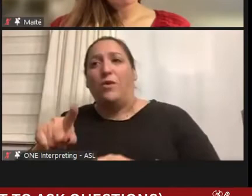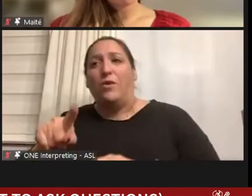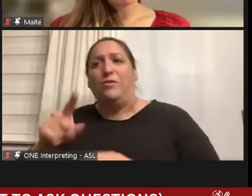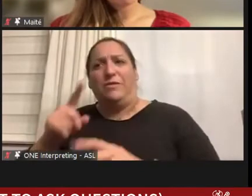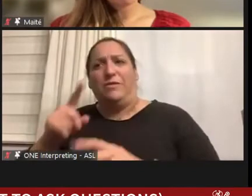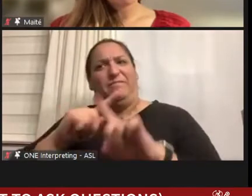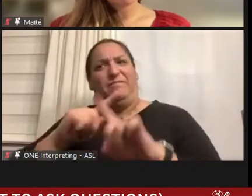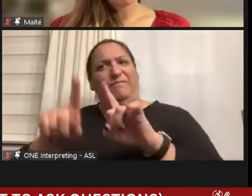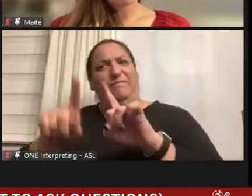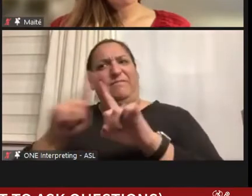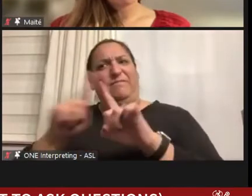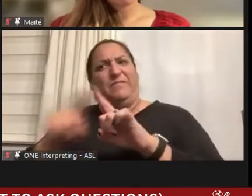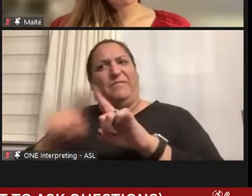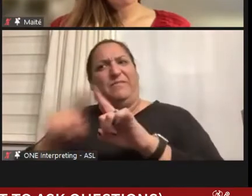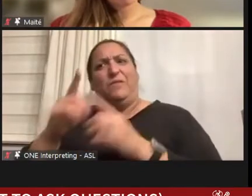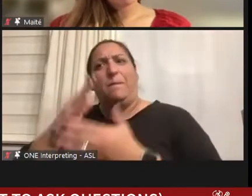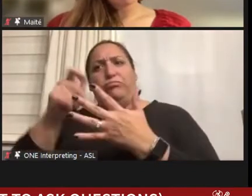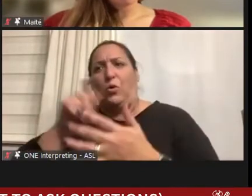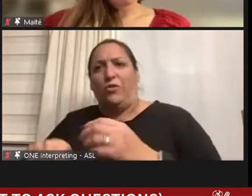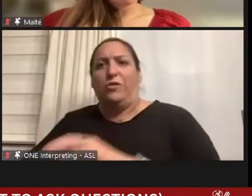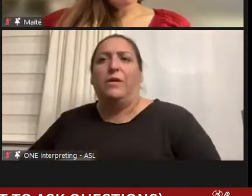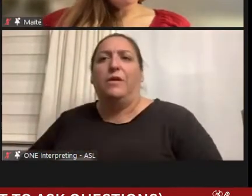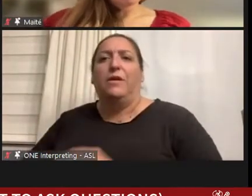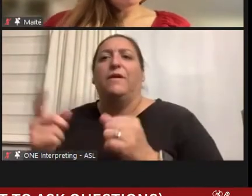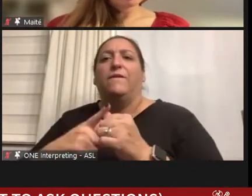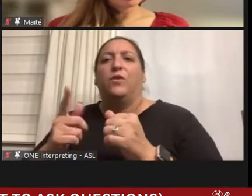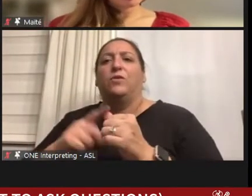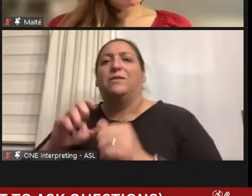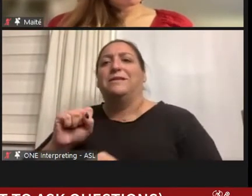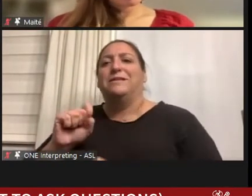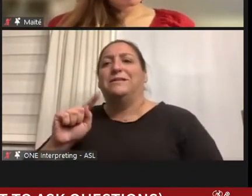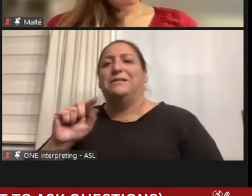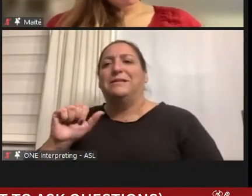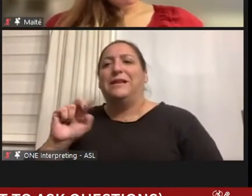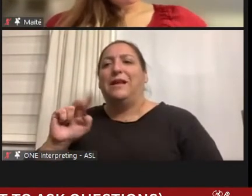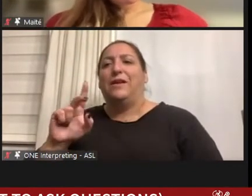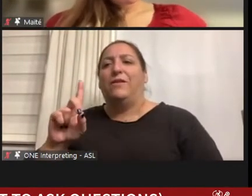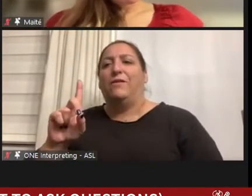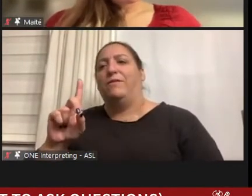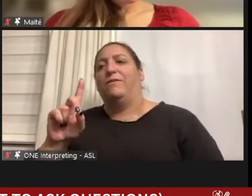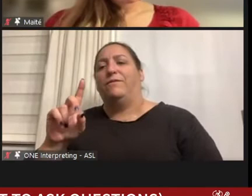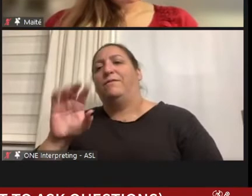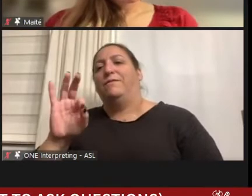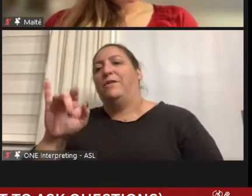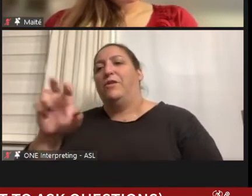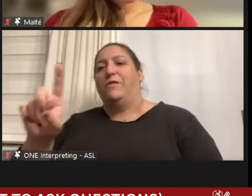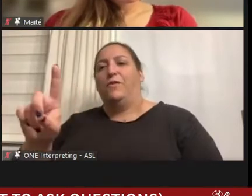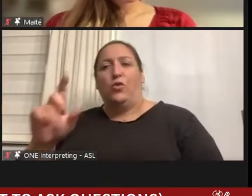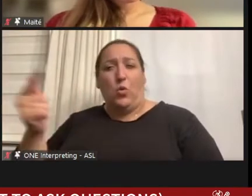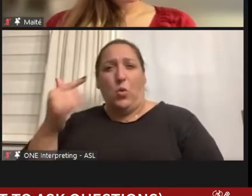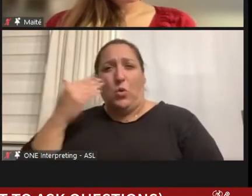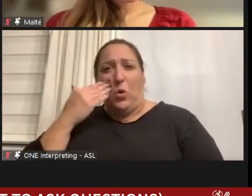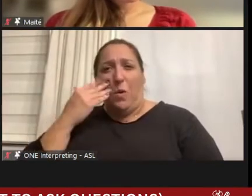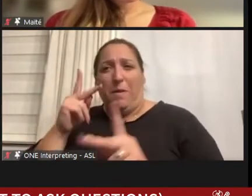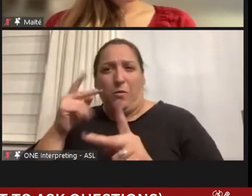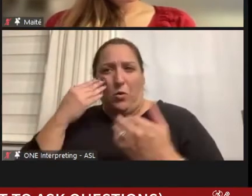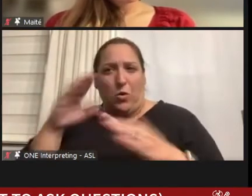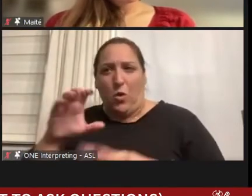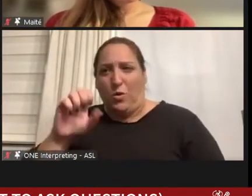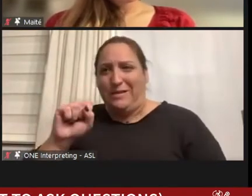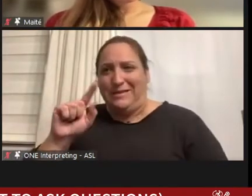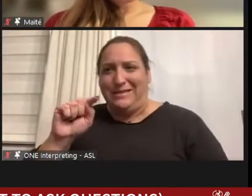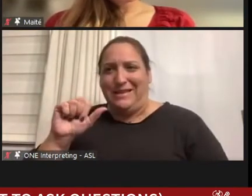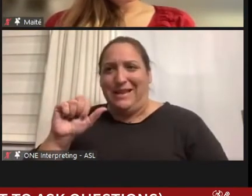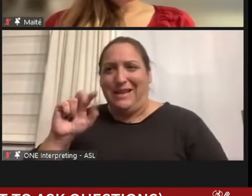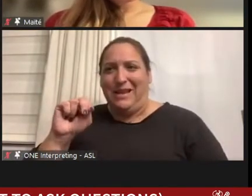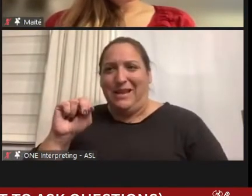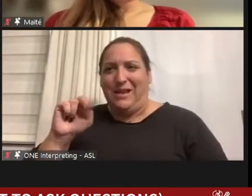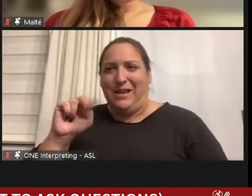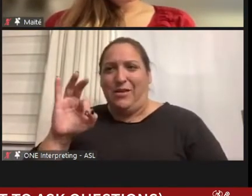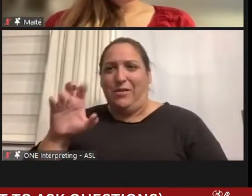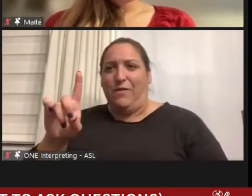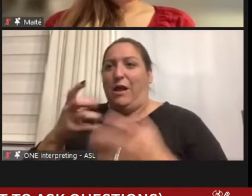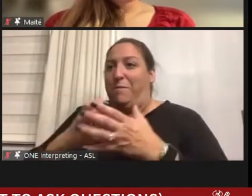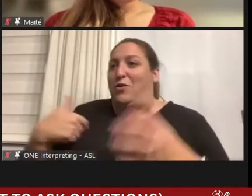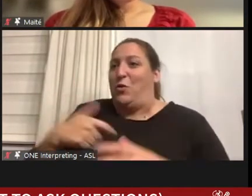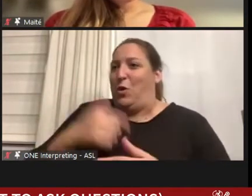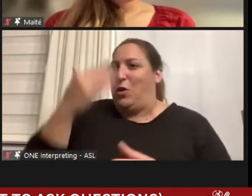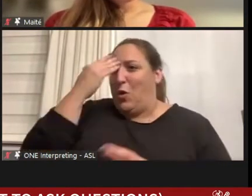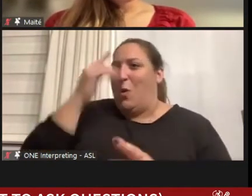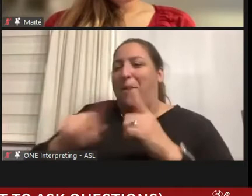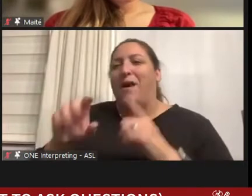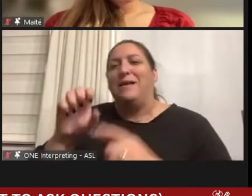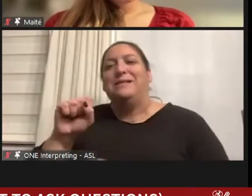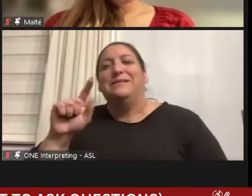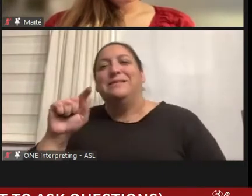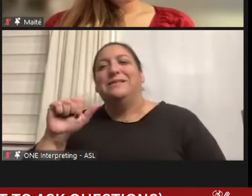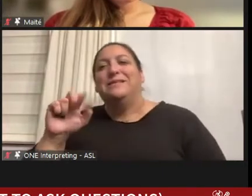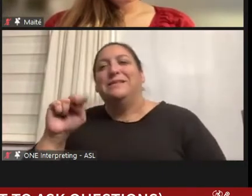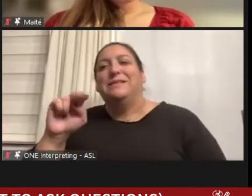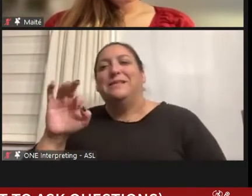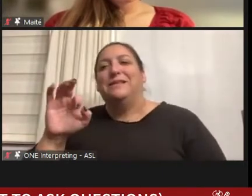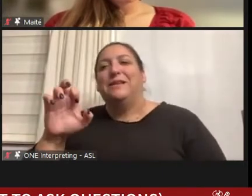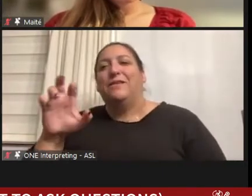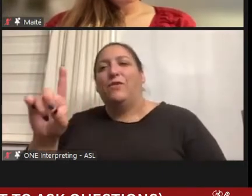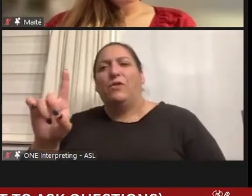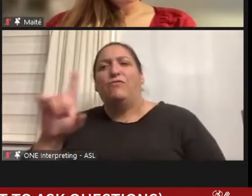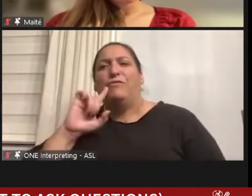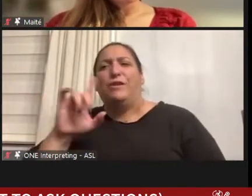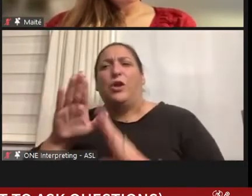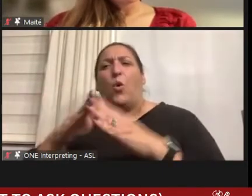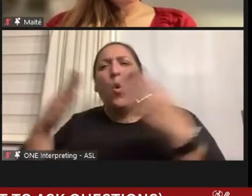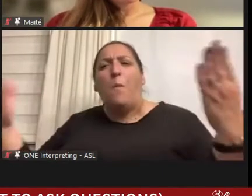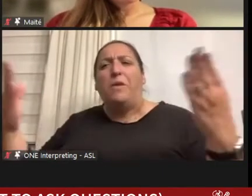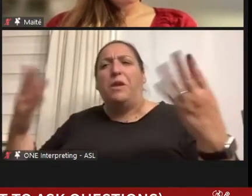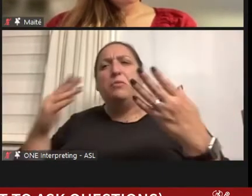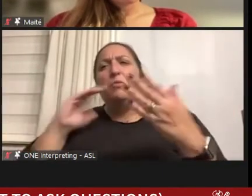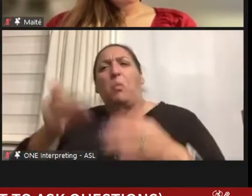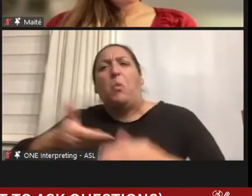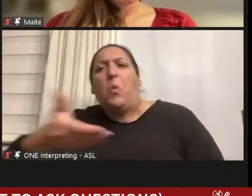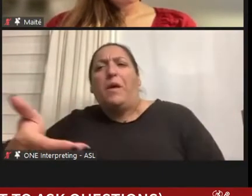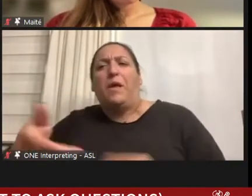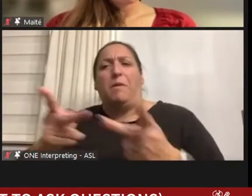in 1st of all as we all know Stanford is a very open welcoming place. Is a high-value